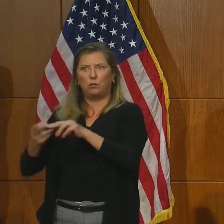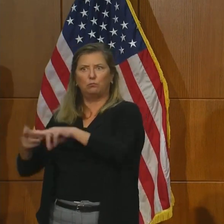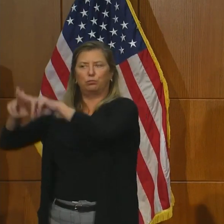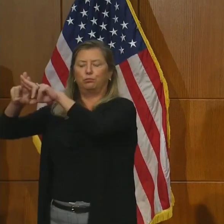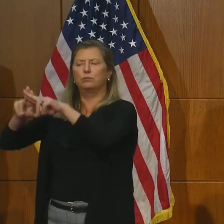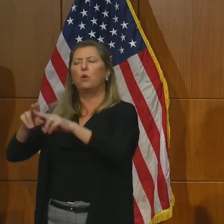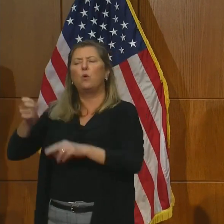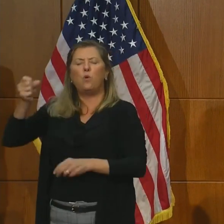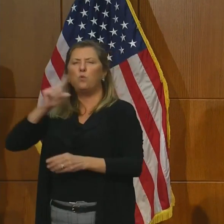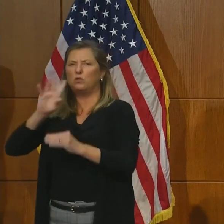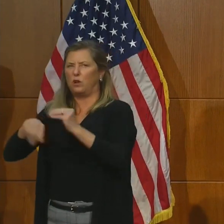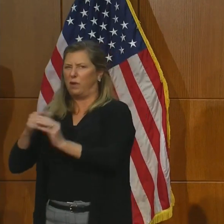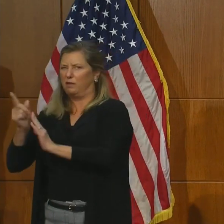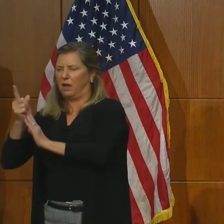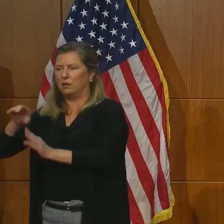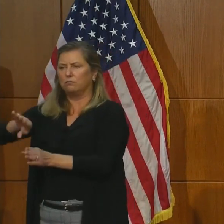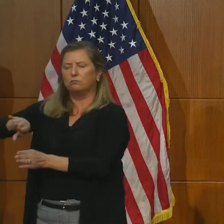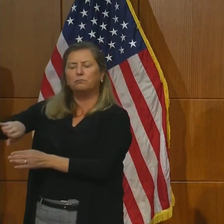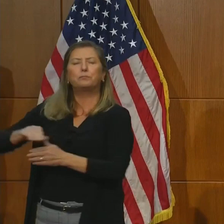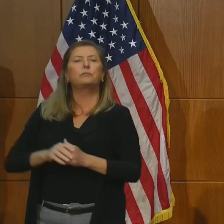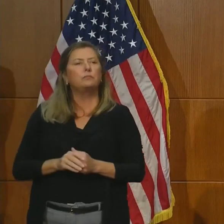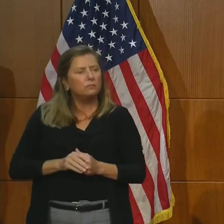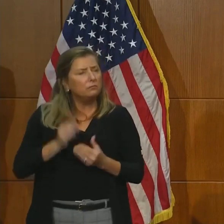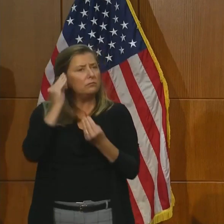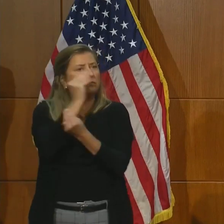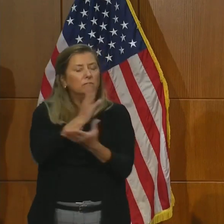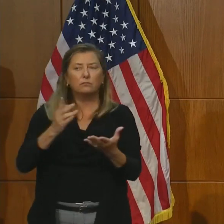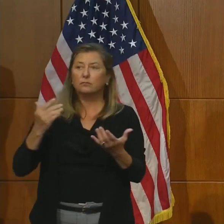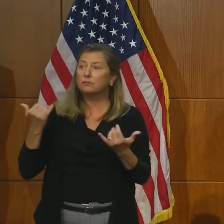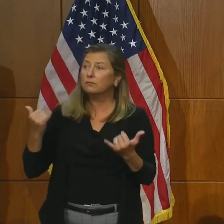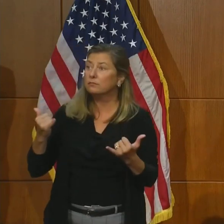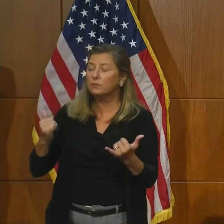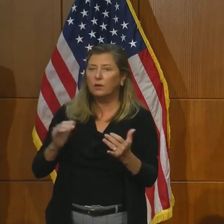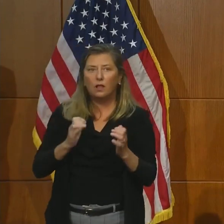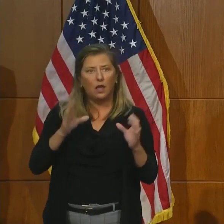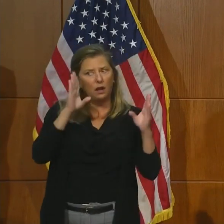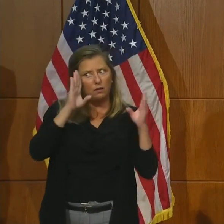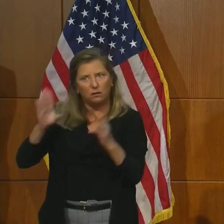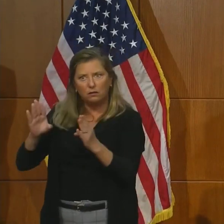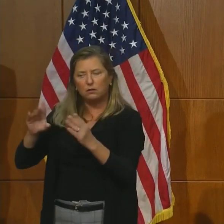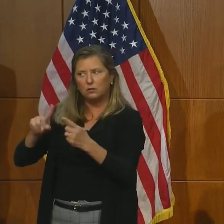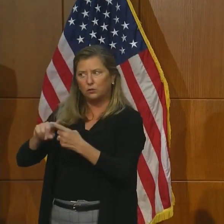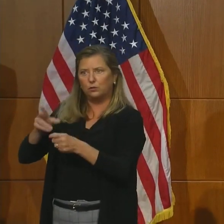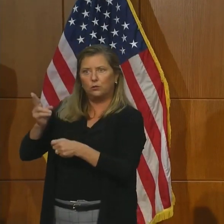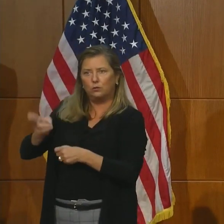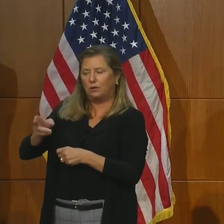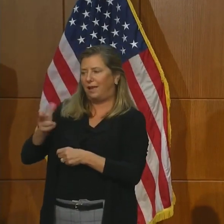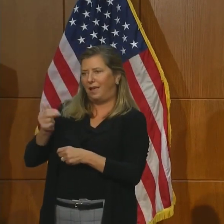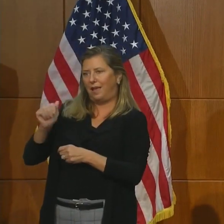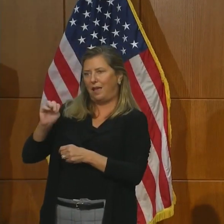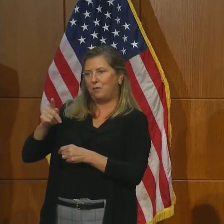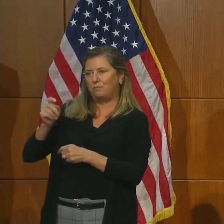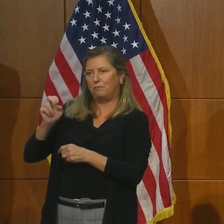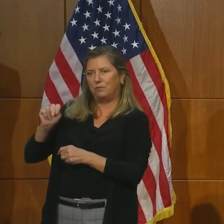WE ARE SEEING A CONCERNING RISE IN HAMPTON ROADS AND WE'LL TALK MORE ABOUT THAT IN A MOMENT. I